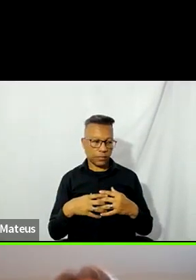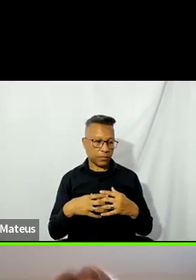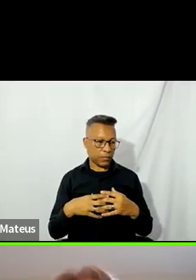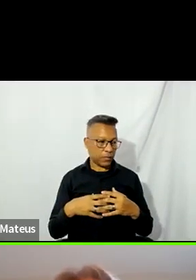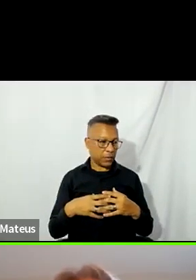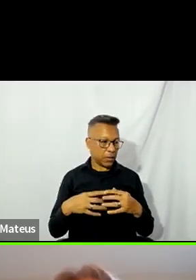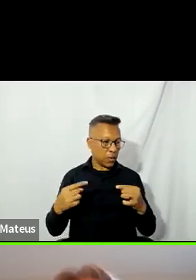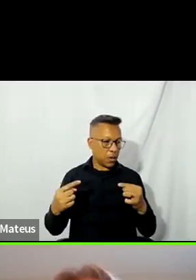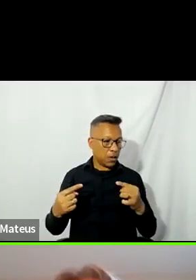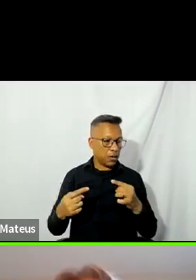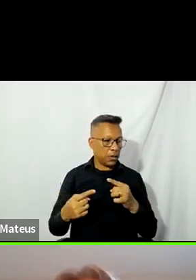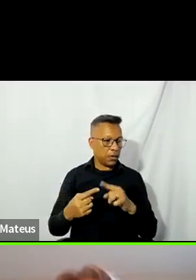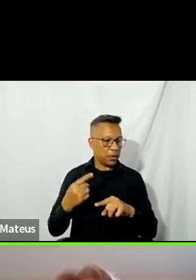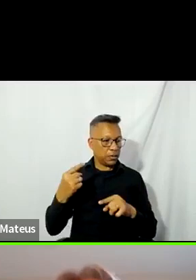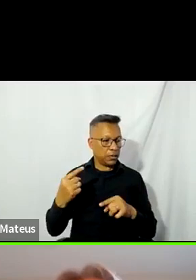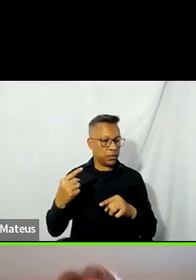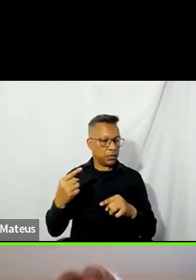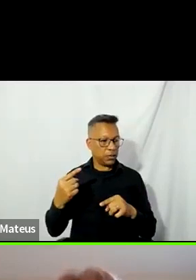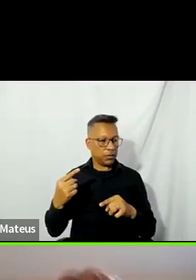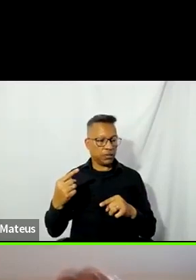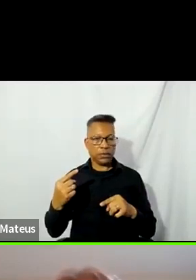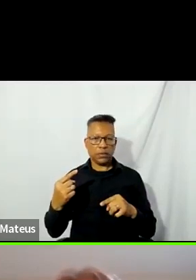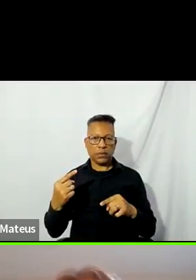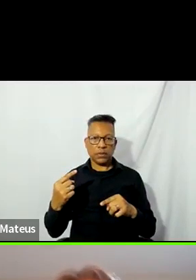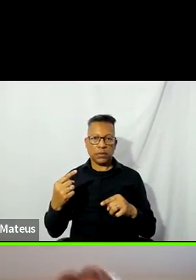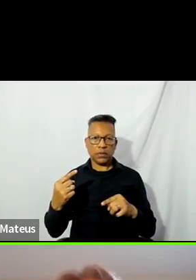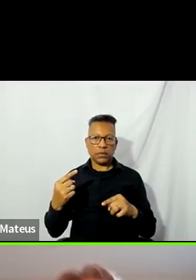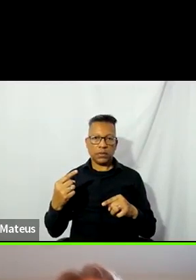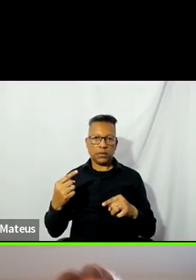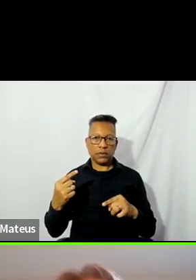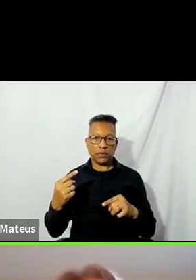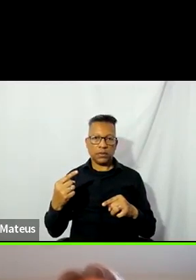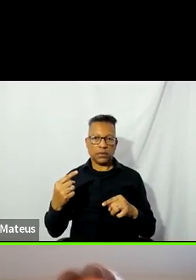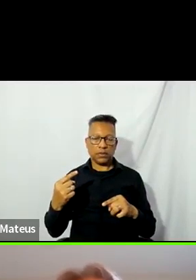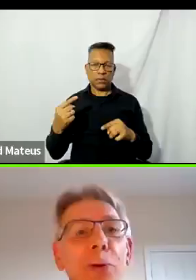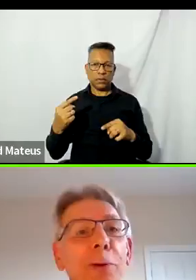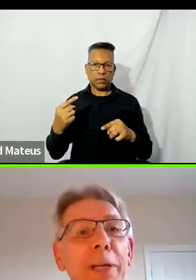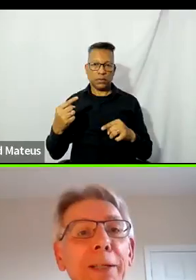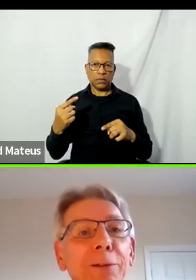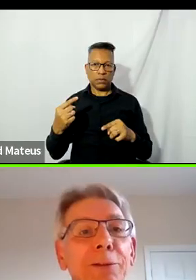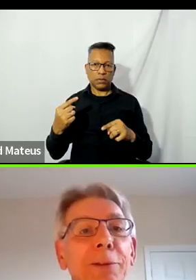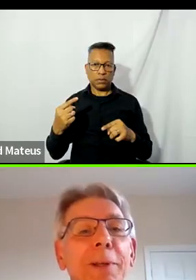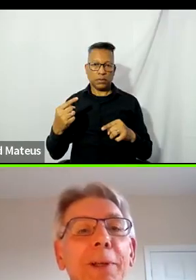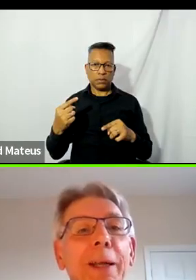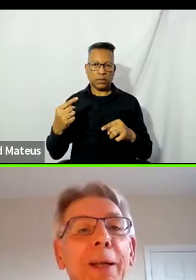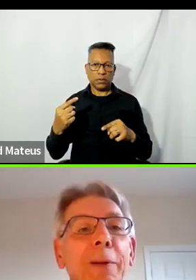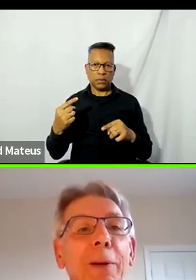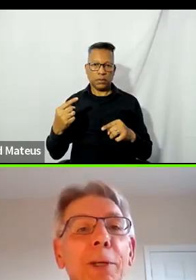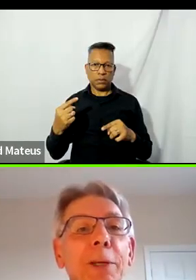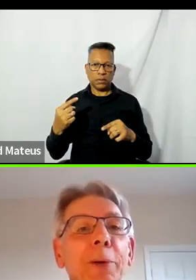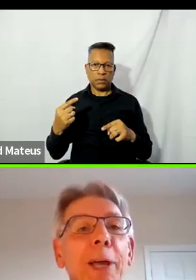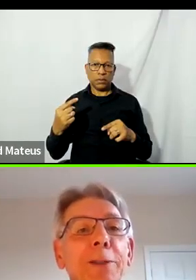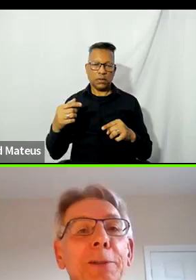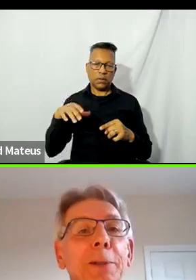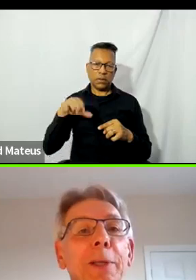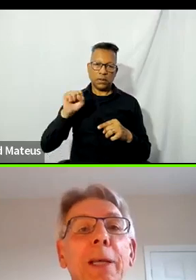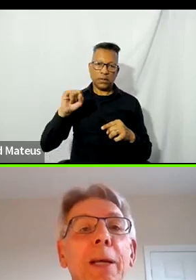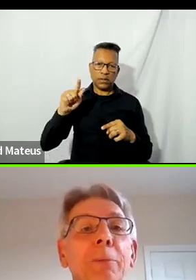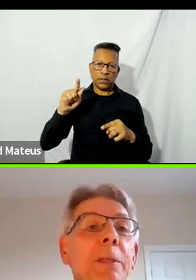He's not so much about whether He's not so much about whether weather weather signs or